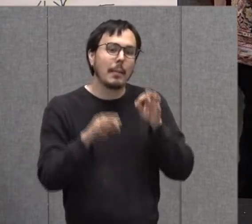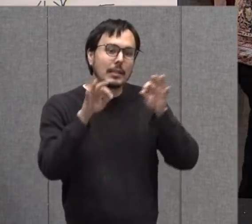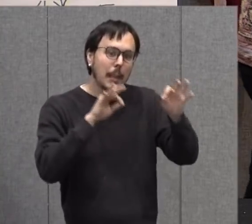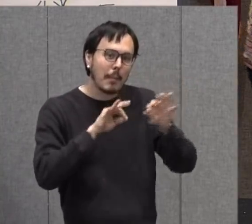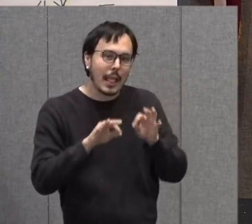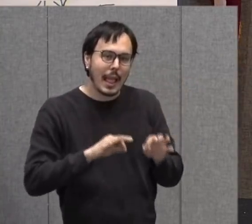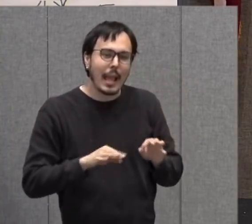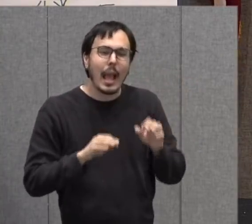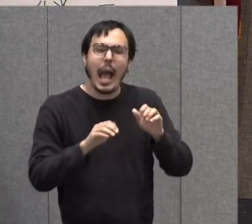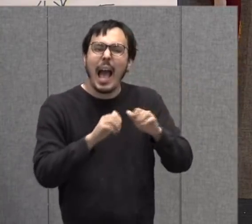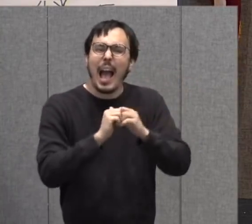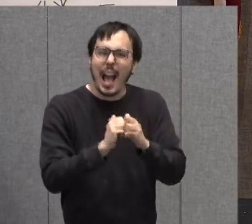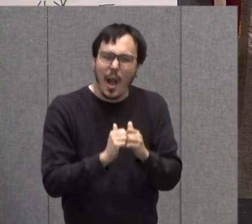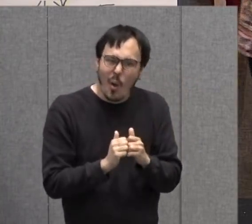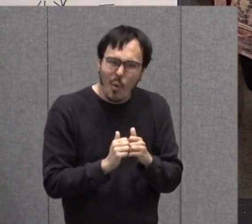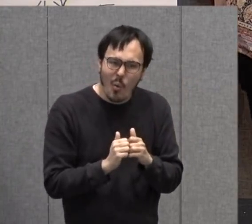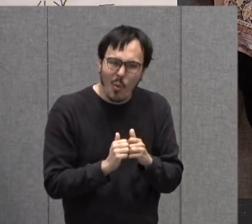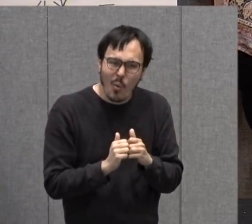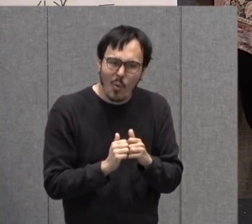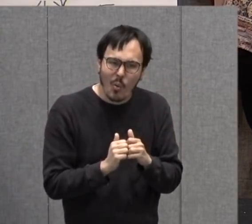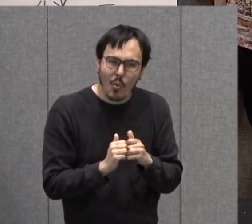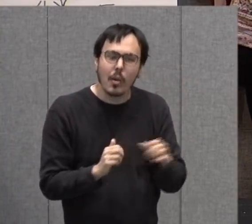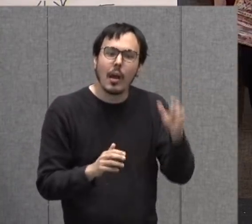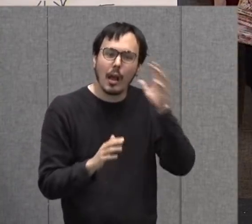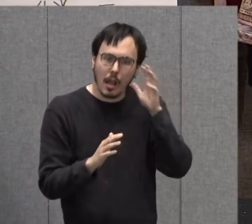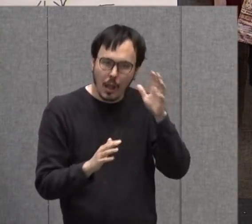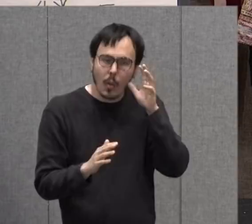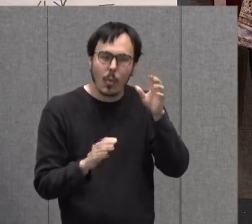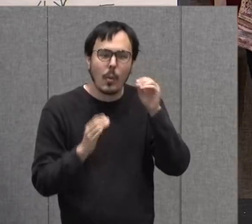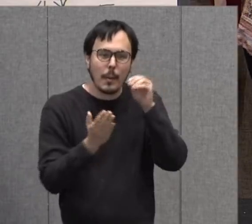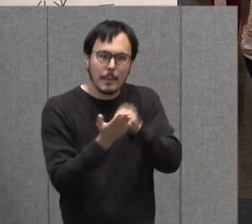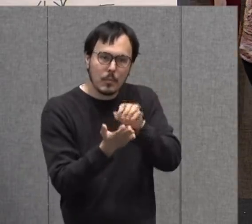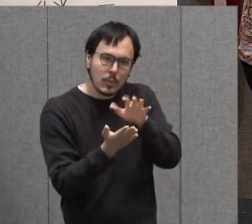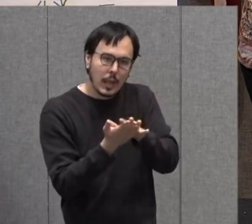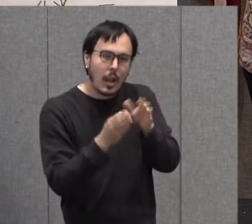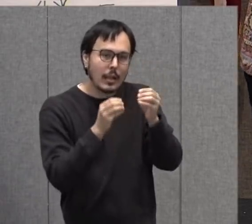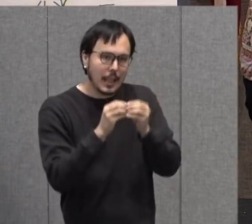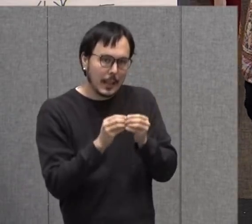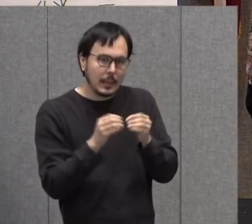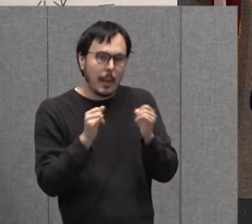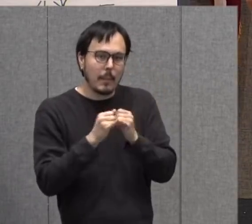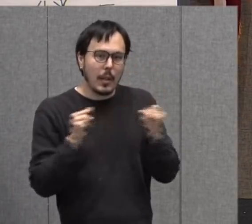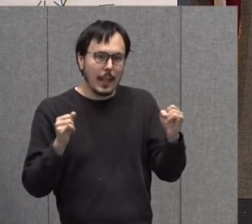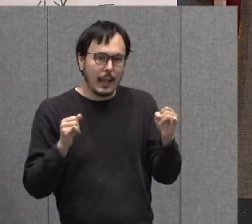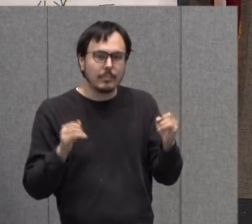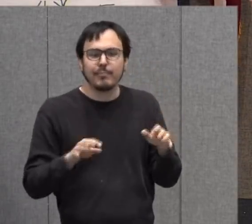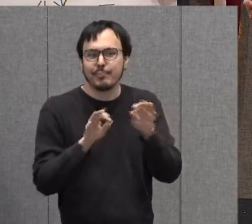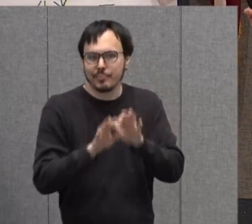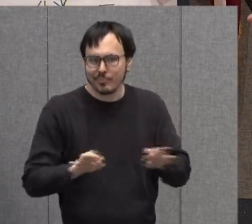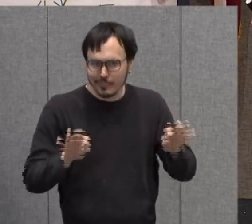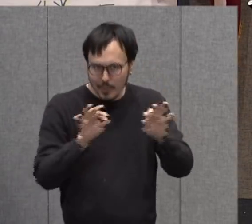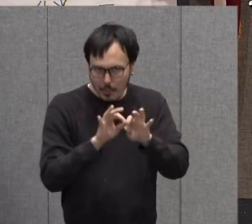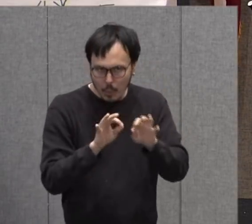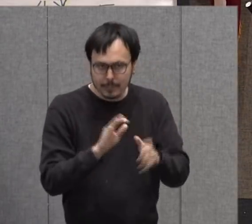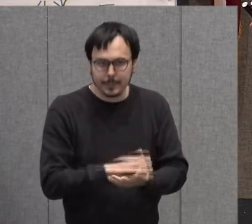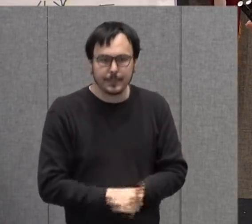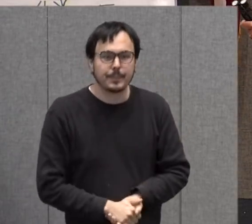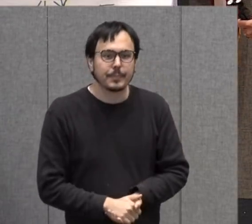so explain how and I'm gonna under the number line because the number line is very important piece of this. So, I'm going to take this